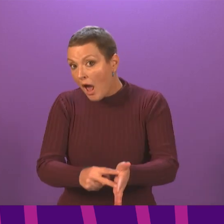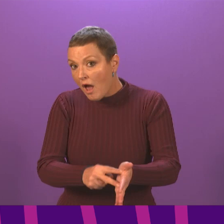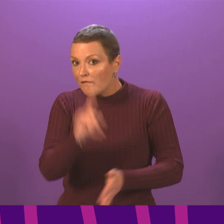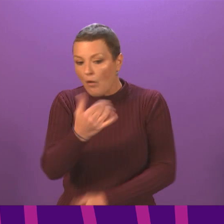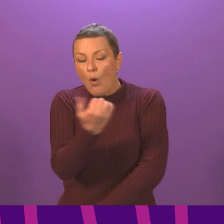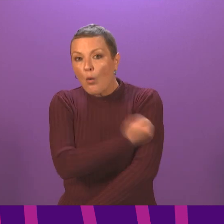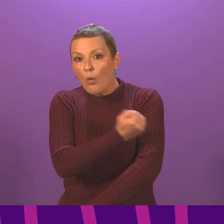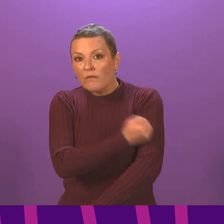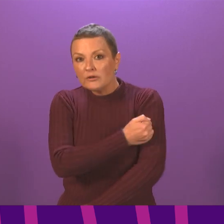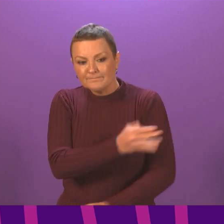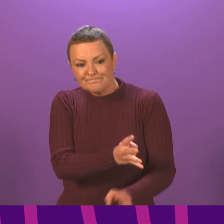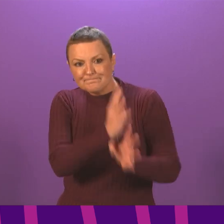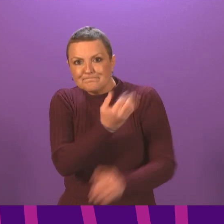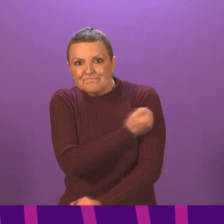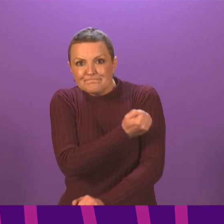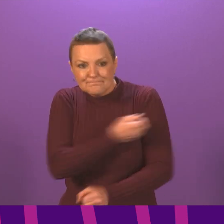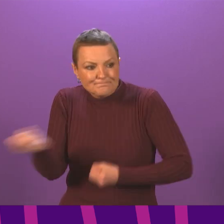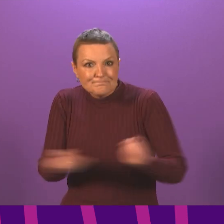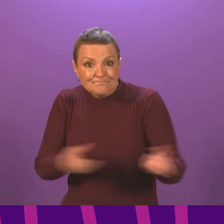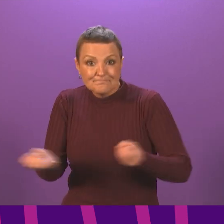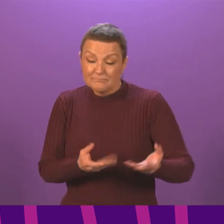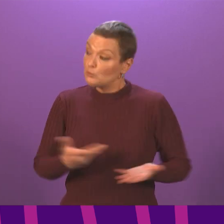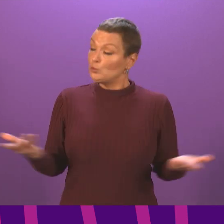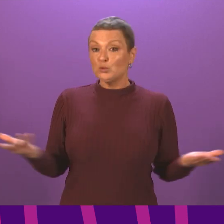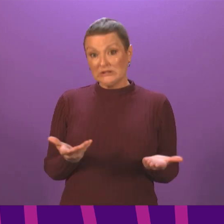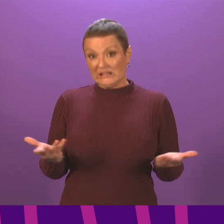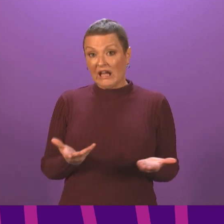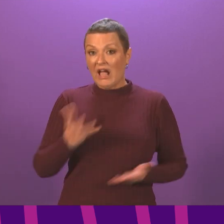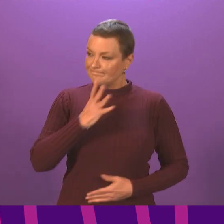Today, I am grateful for the opportunity to provide an update on our plans to significantly